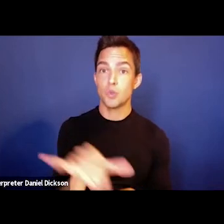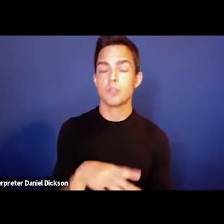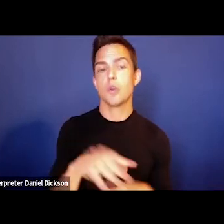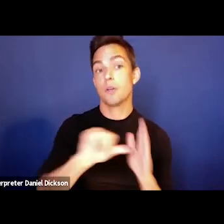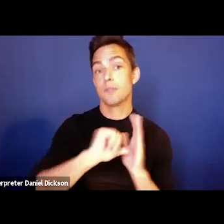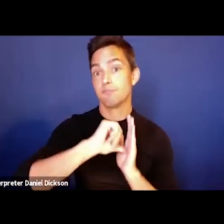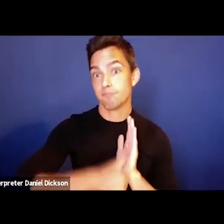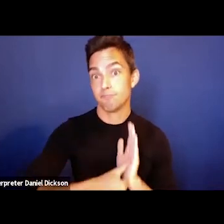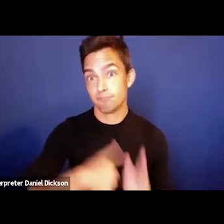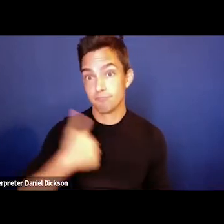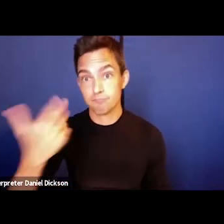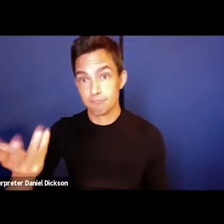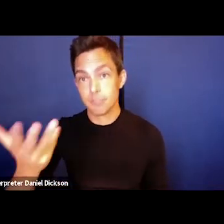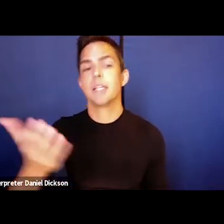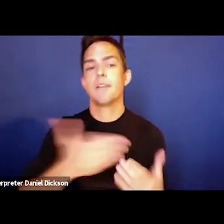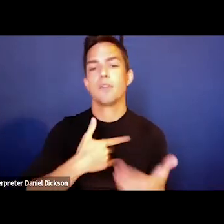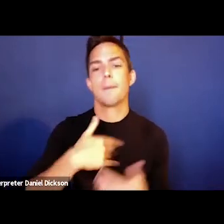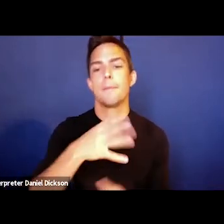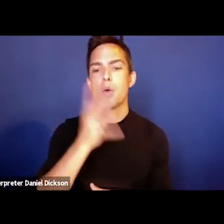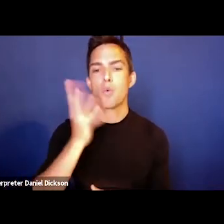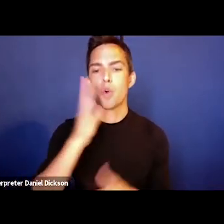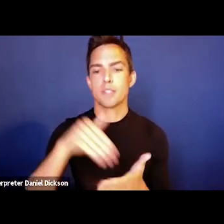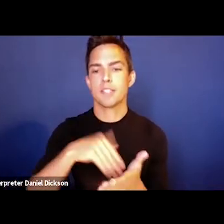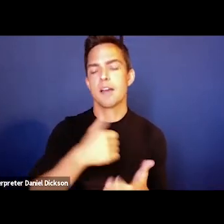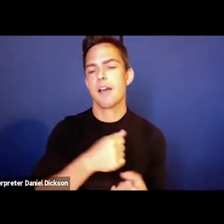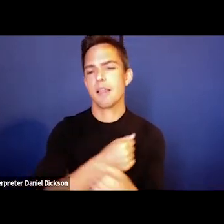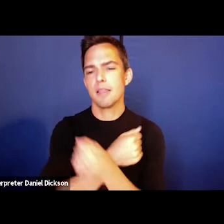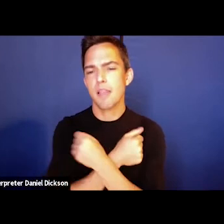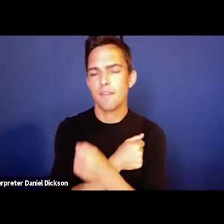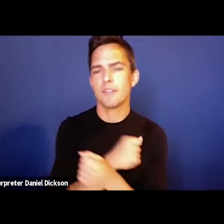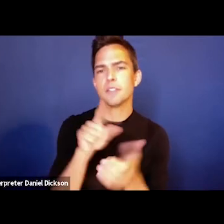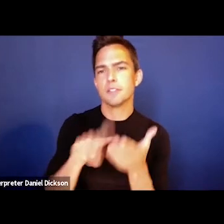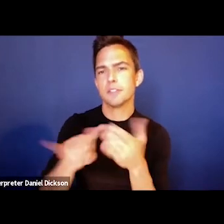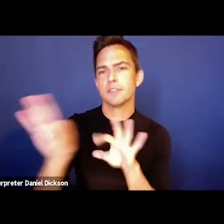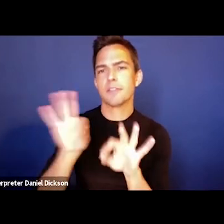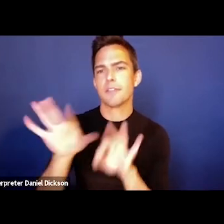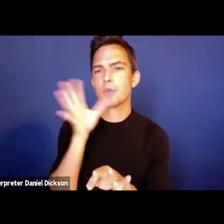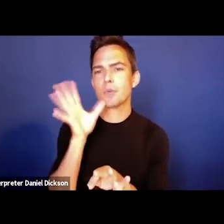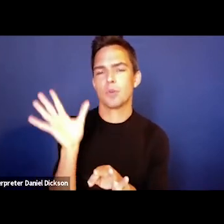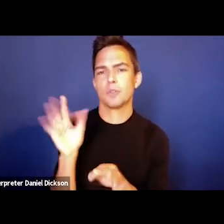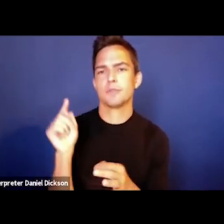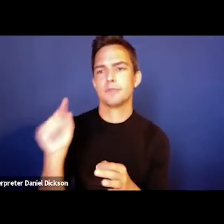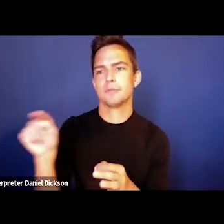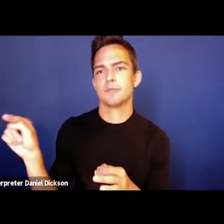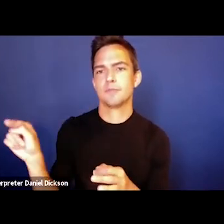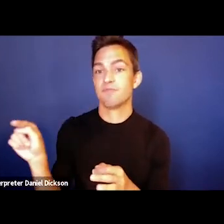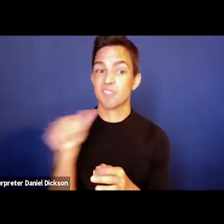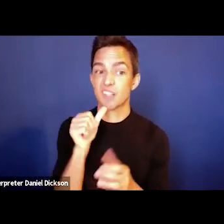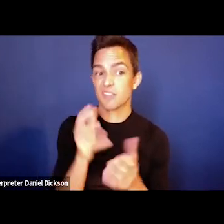even though I’m a rural center and love to find rural findings, there really wasn't a whole